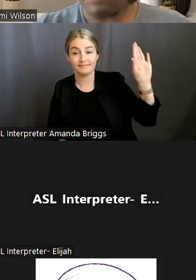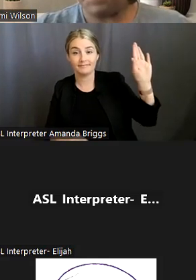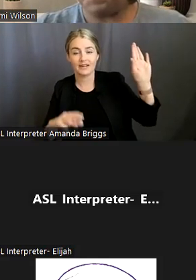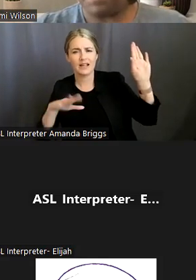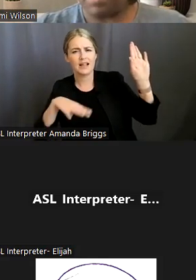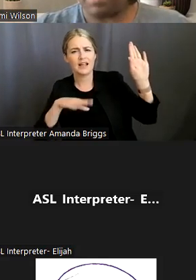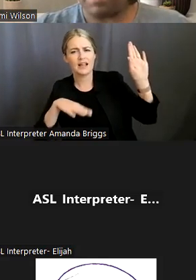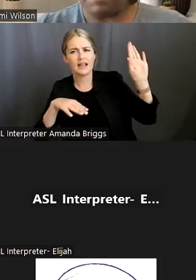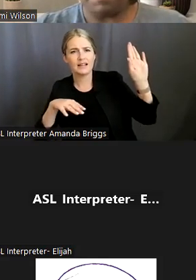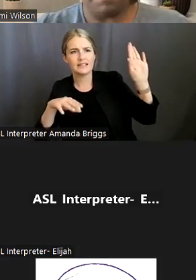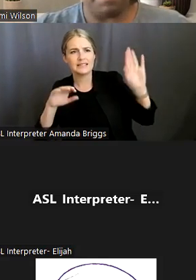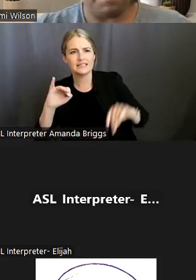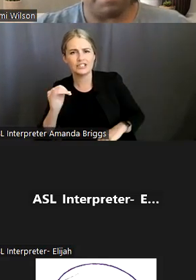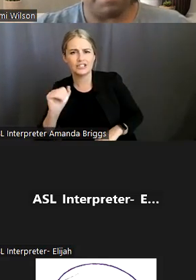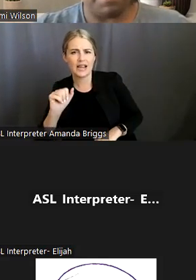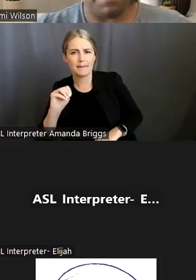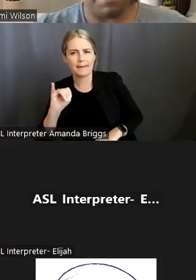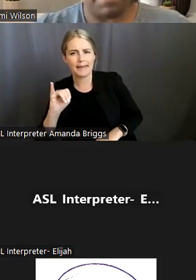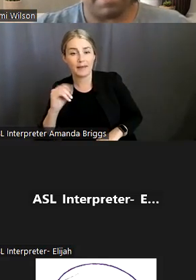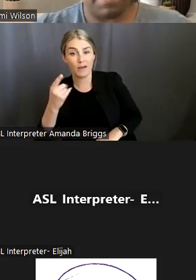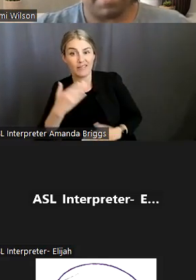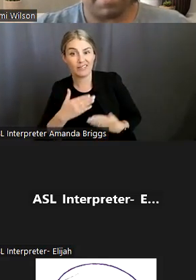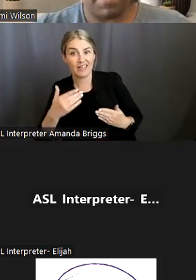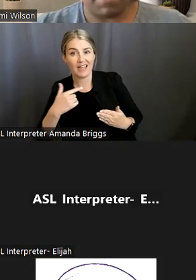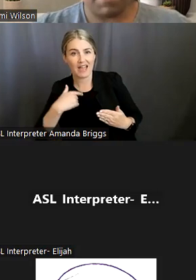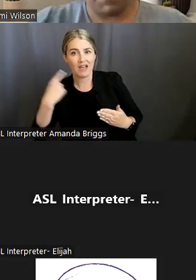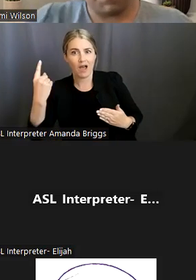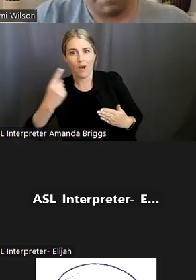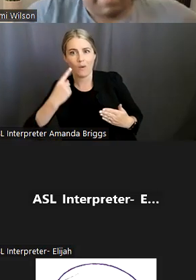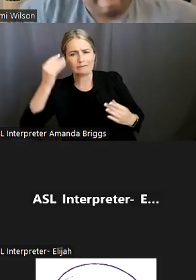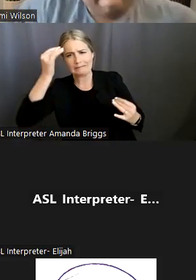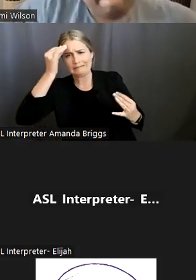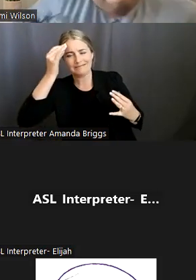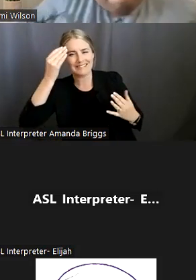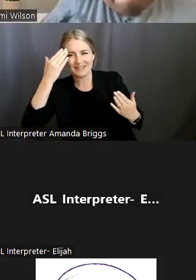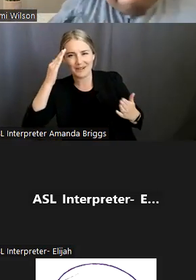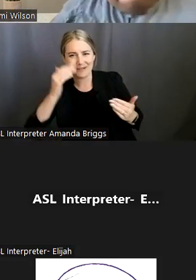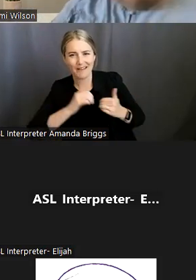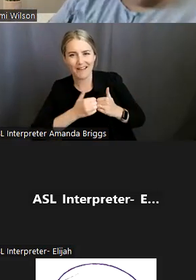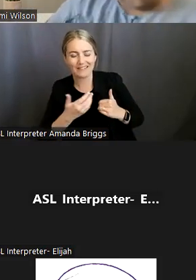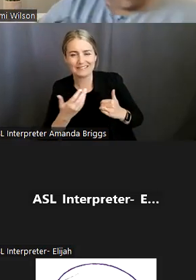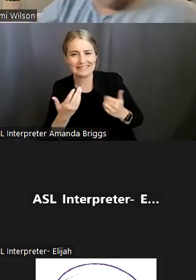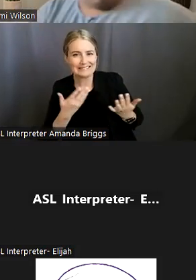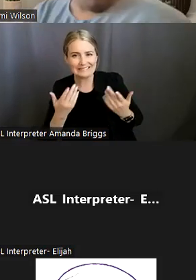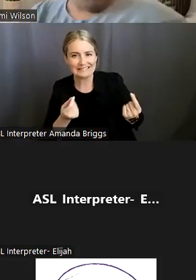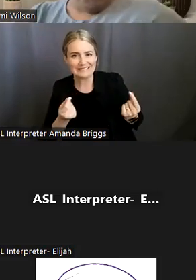I always thought really hard, and I don't know how to overcome is, you know, they always talked about, I remember going to a drug training